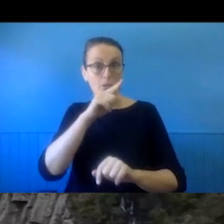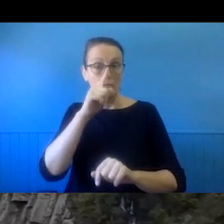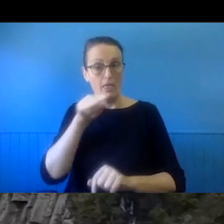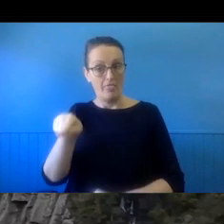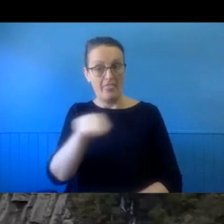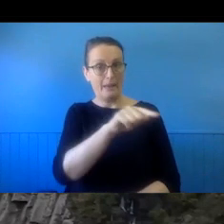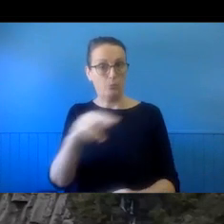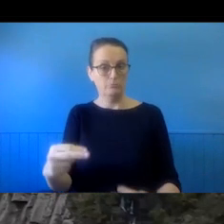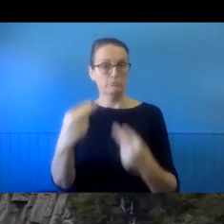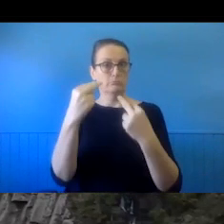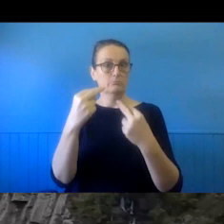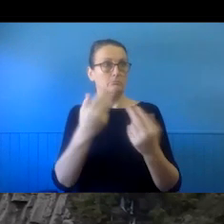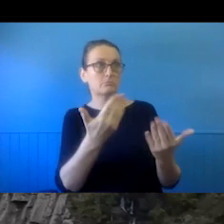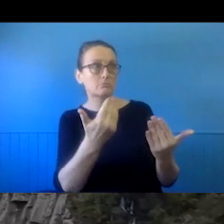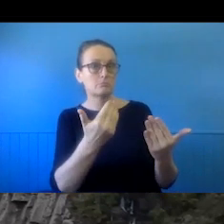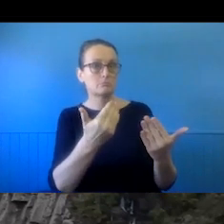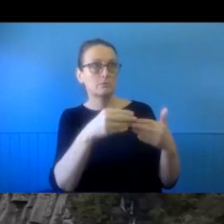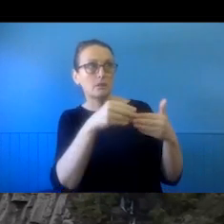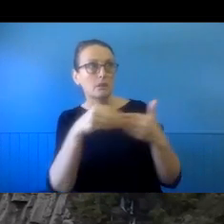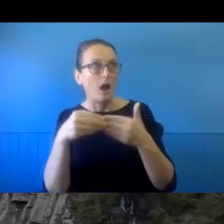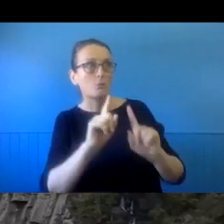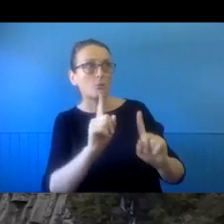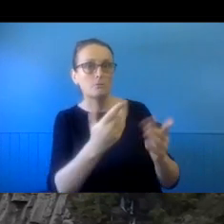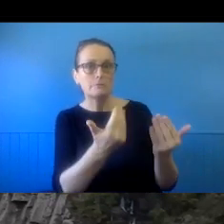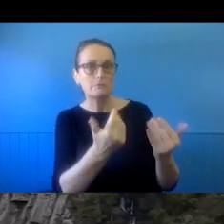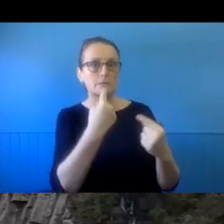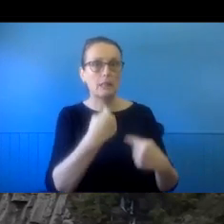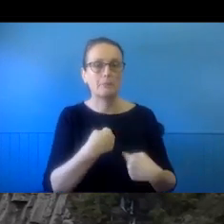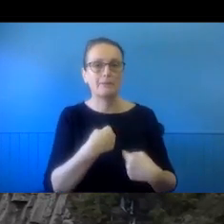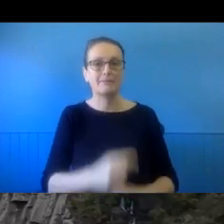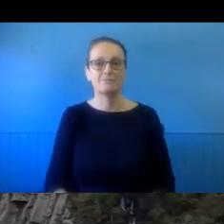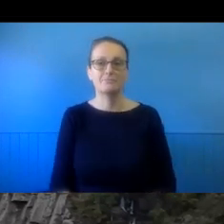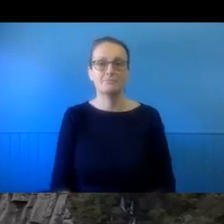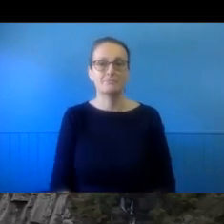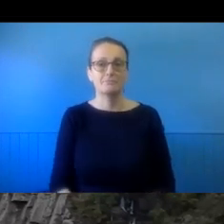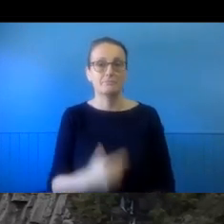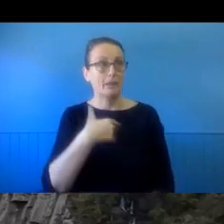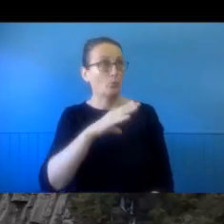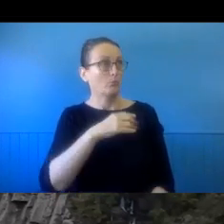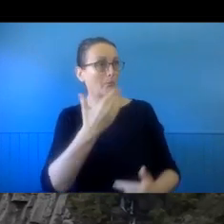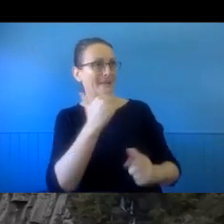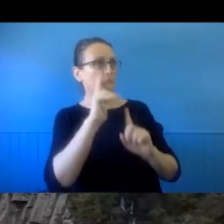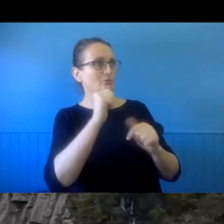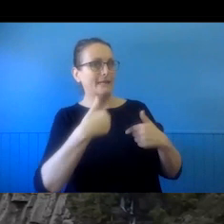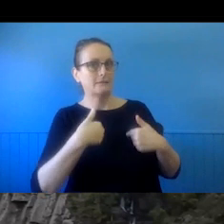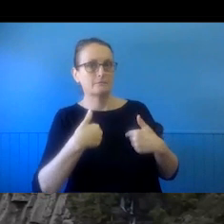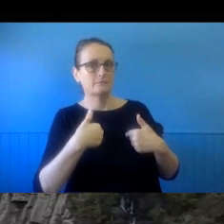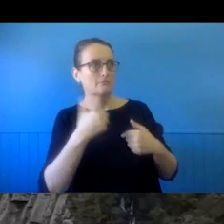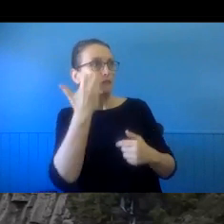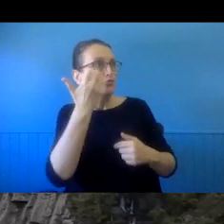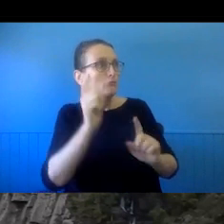guidance. They'll be looking to you for order, protection and direction.